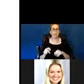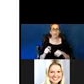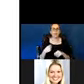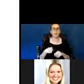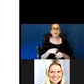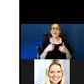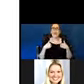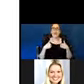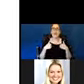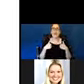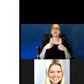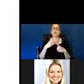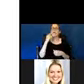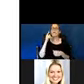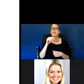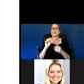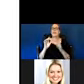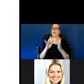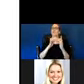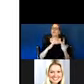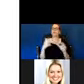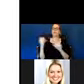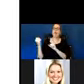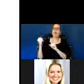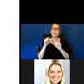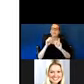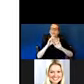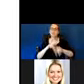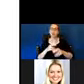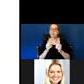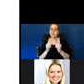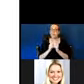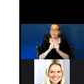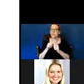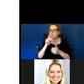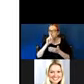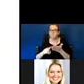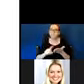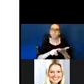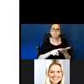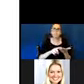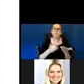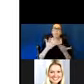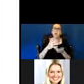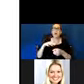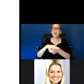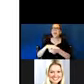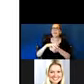and doing an environmental scans contact tracing. If someone did need to be in quarantine,